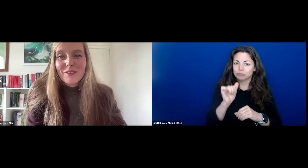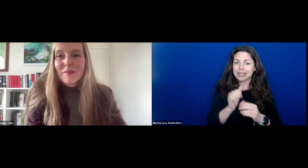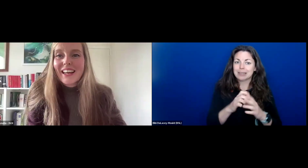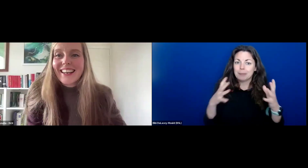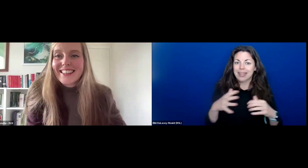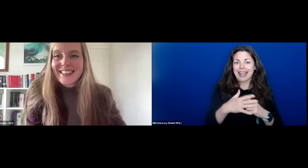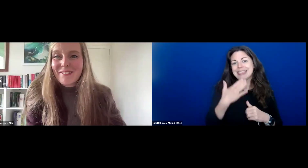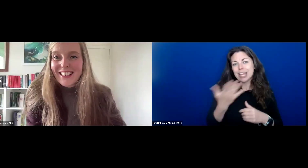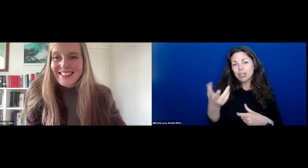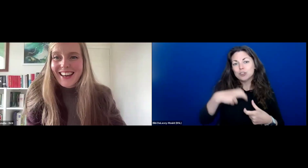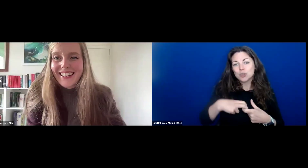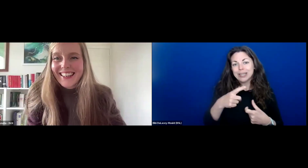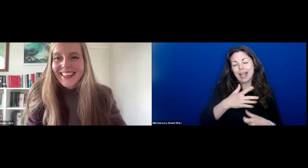so you probably had less sleep last night.